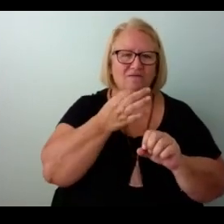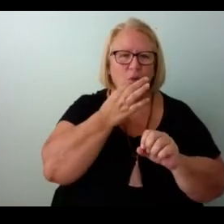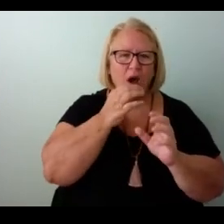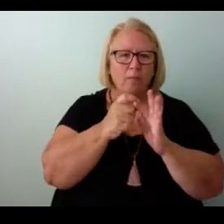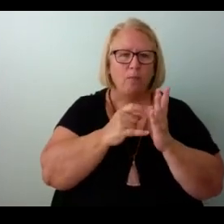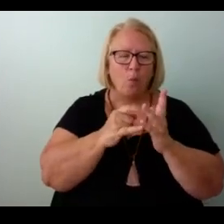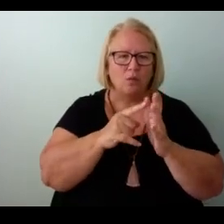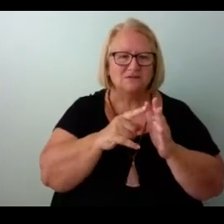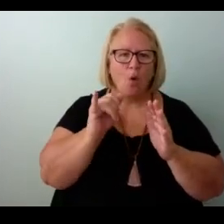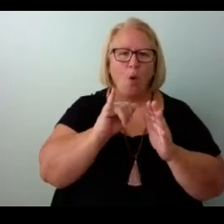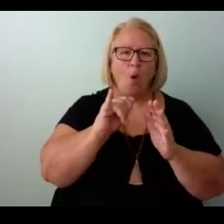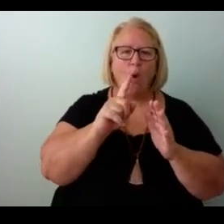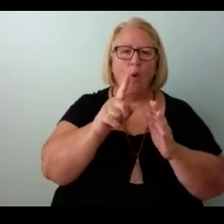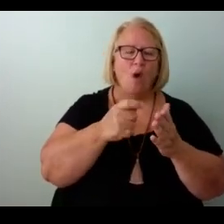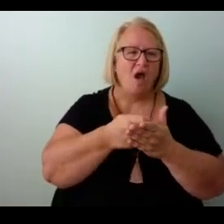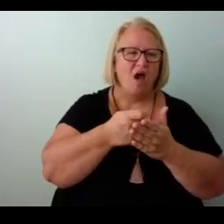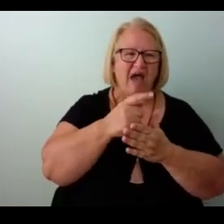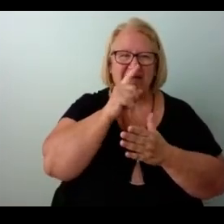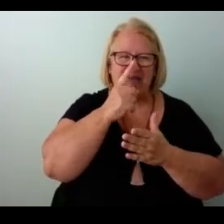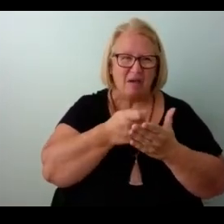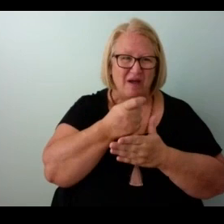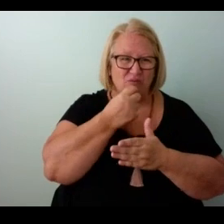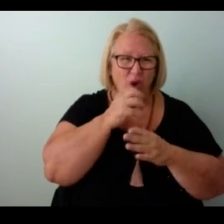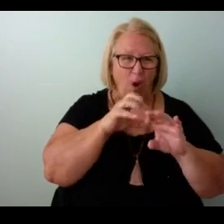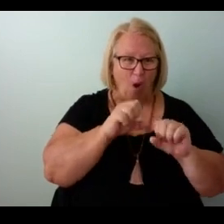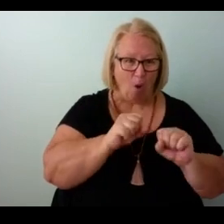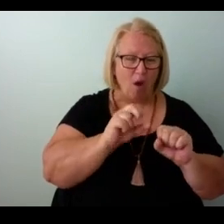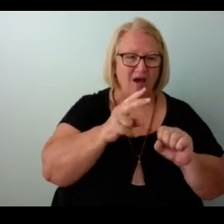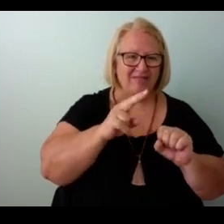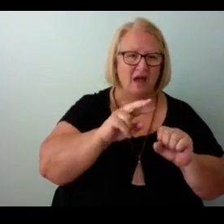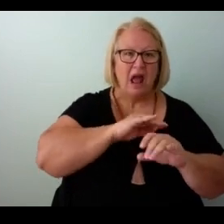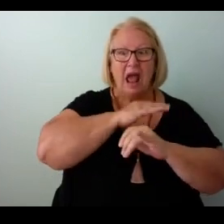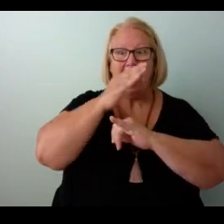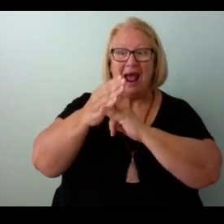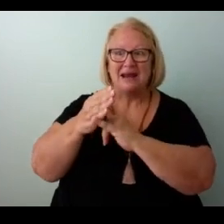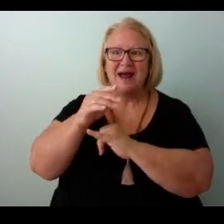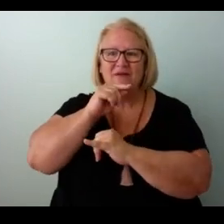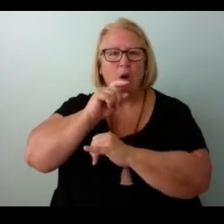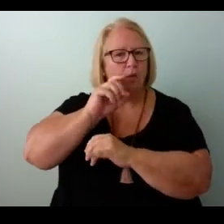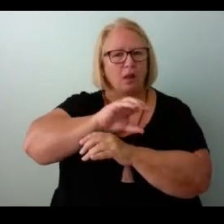But in terms of negotiating interest rates it might be seeing what's on the market